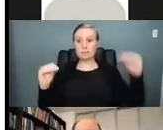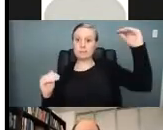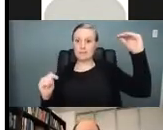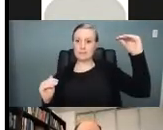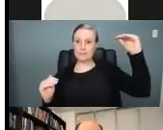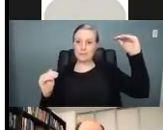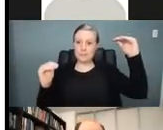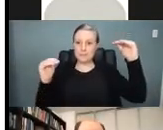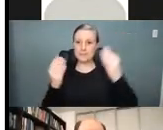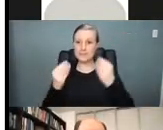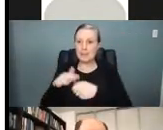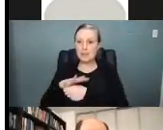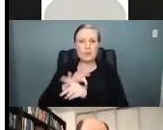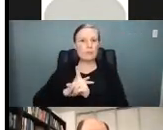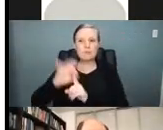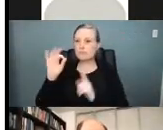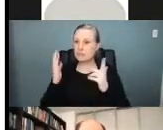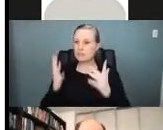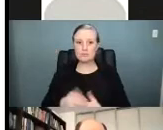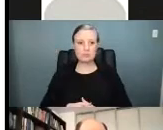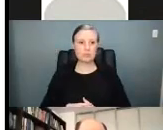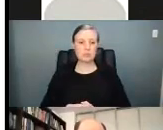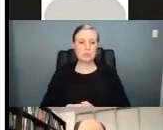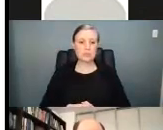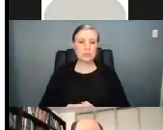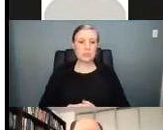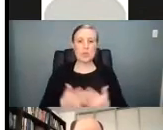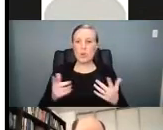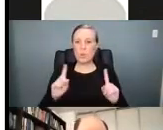gaps then when we look at the data so far?